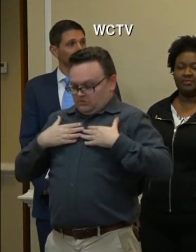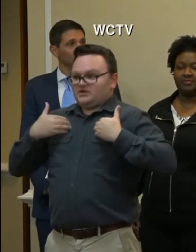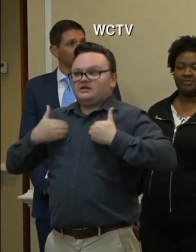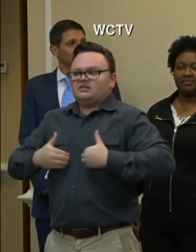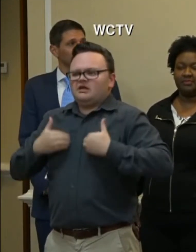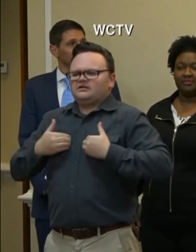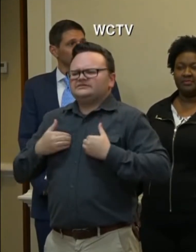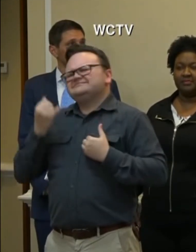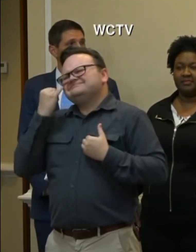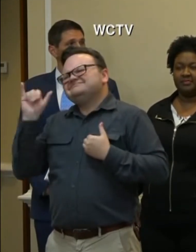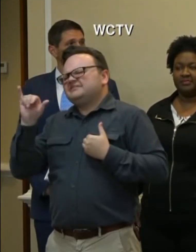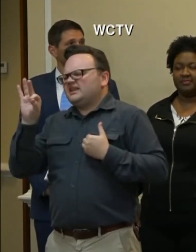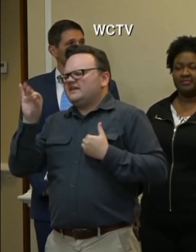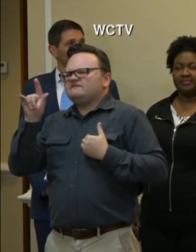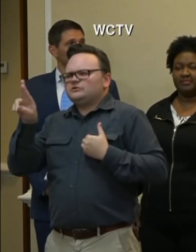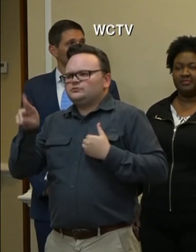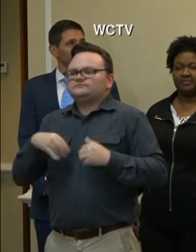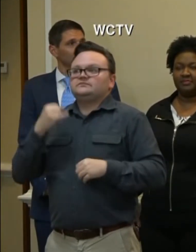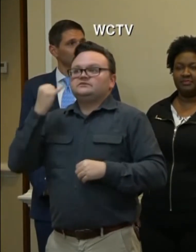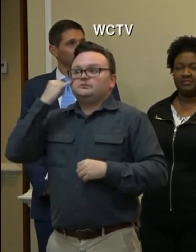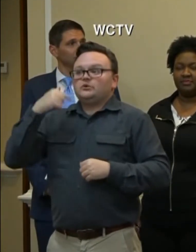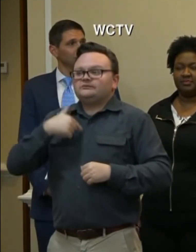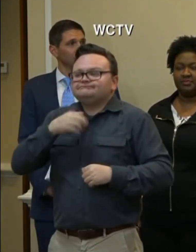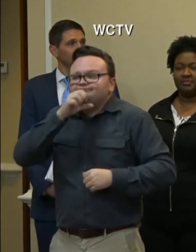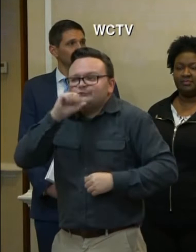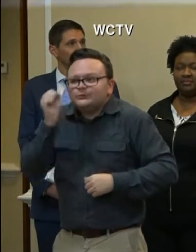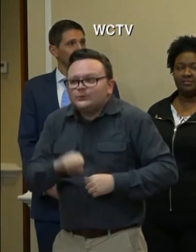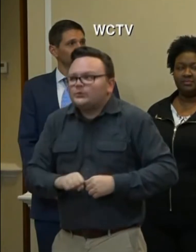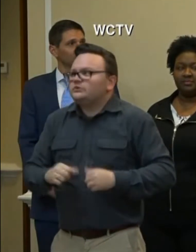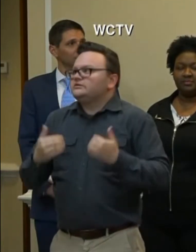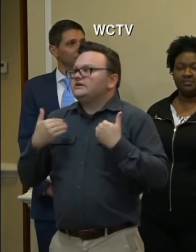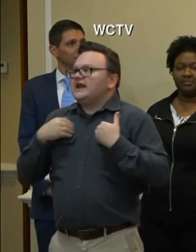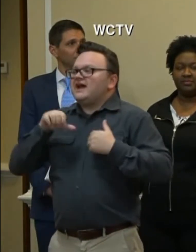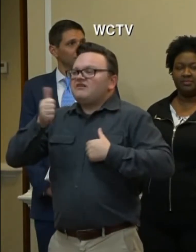individuals who are elderly or have underlying medical conditions they can